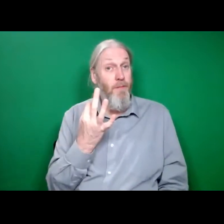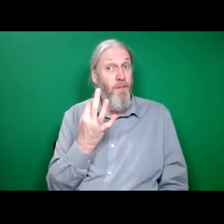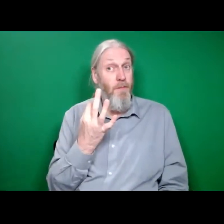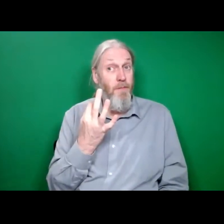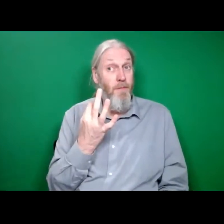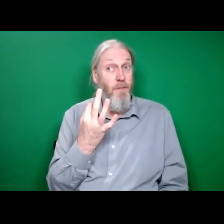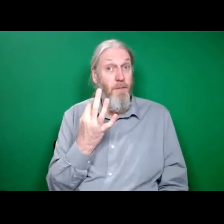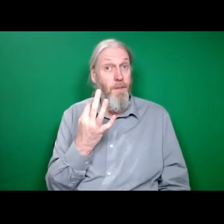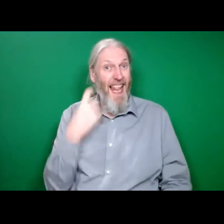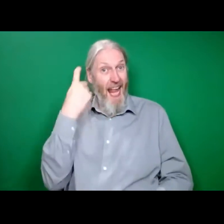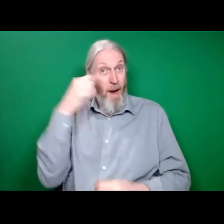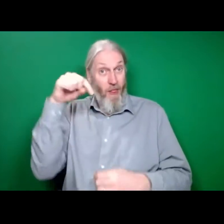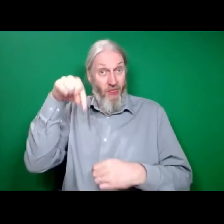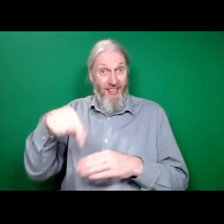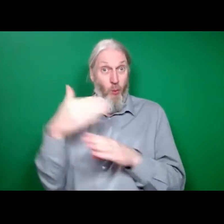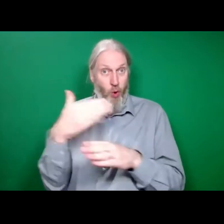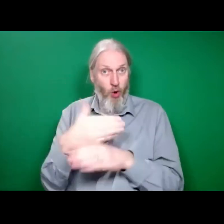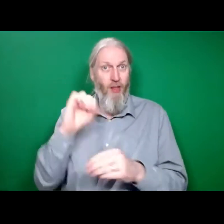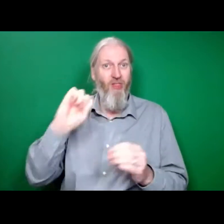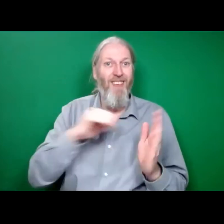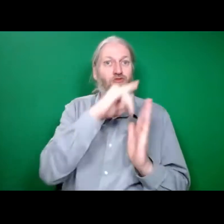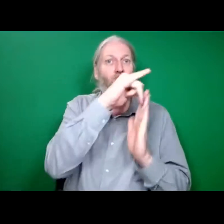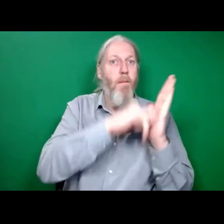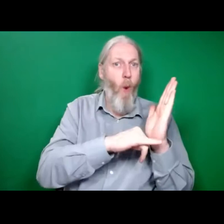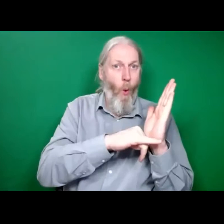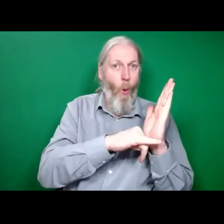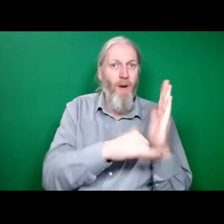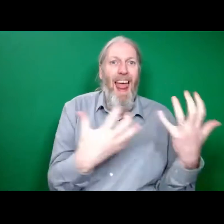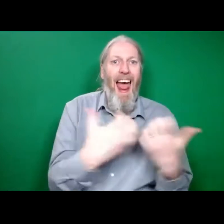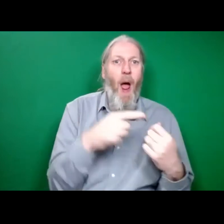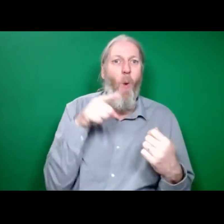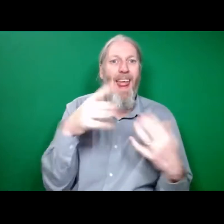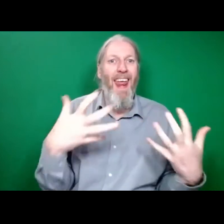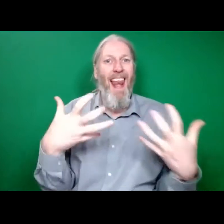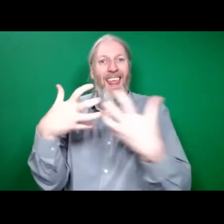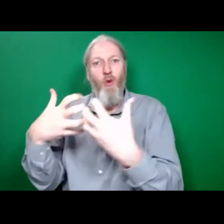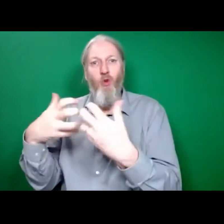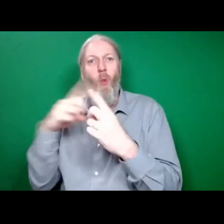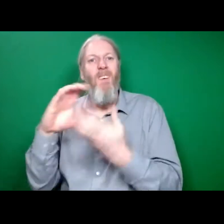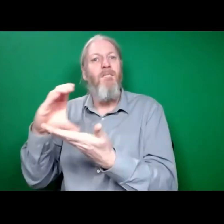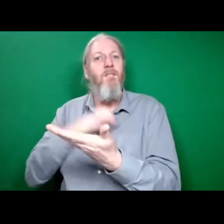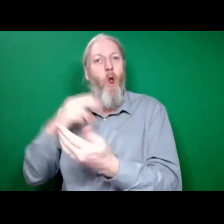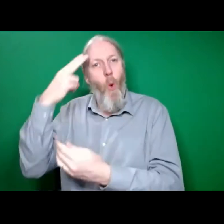either within a shopping centre or external to that. I think, you know, property ownership is complicated in itself.